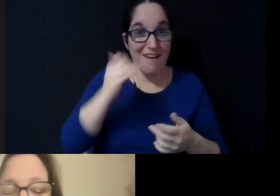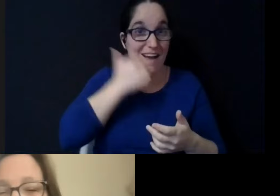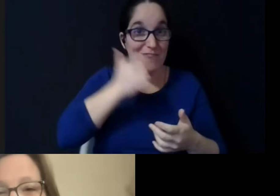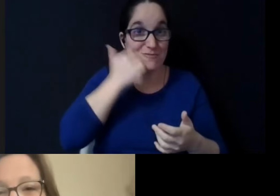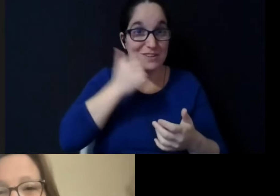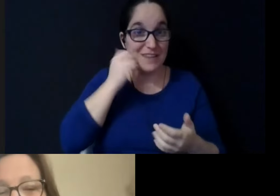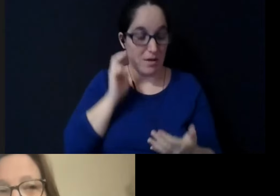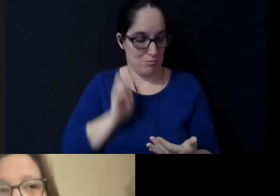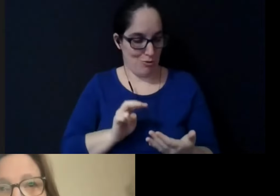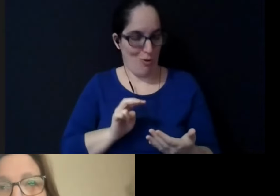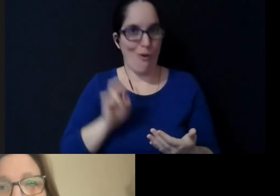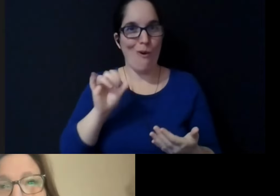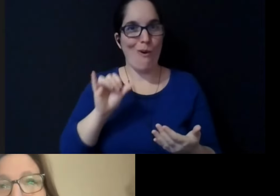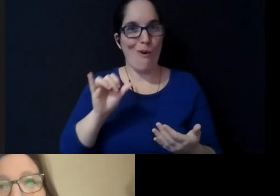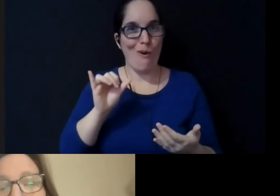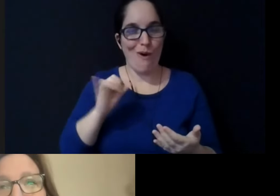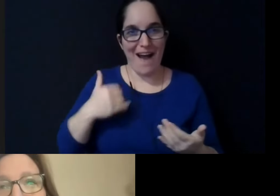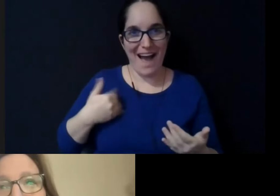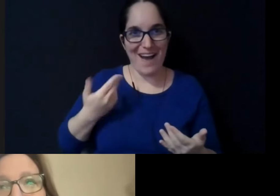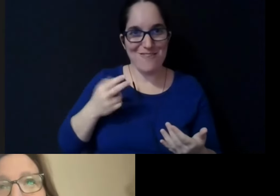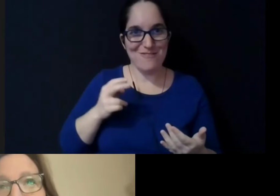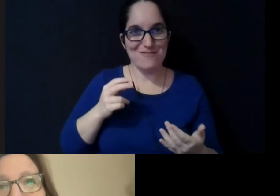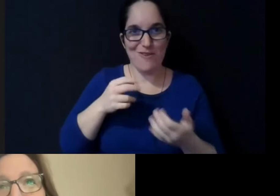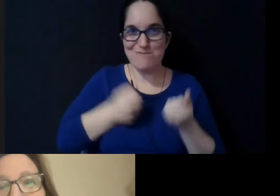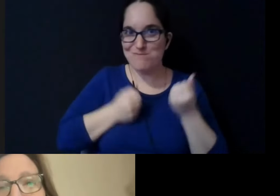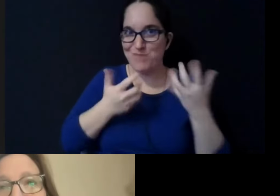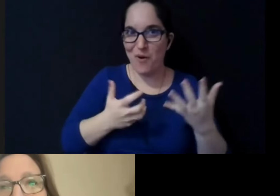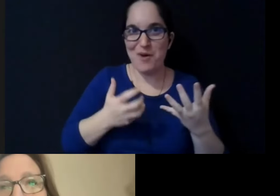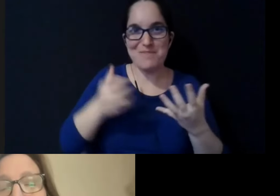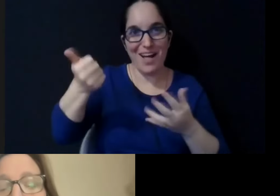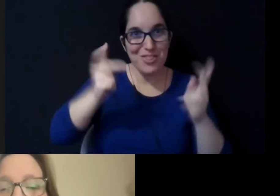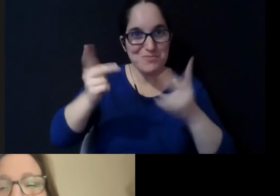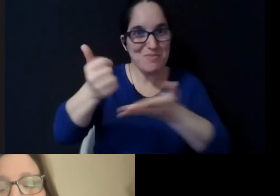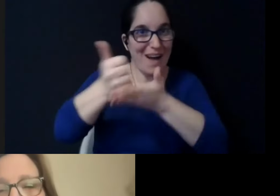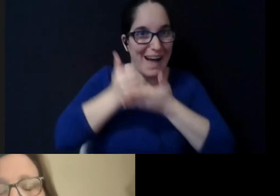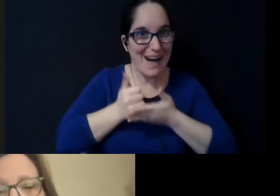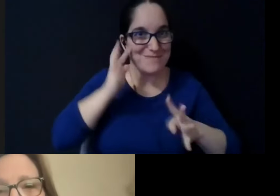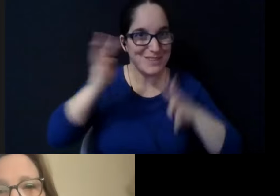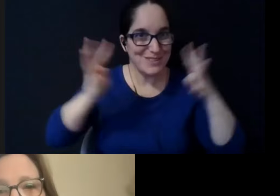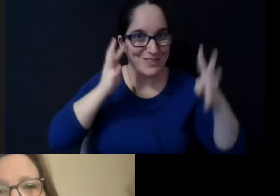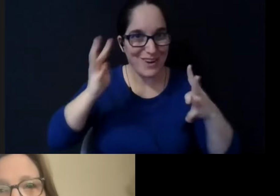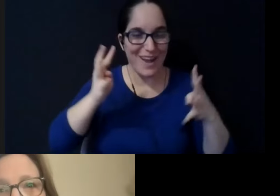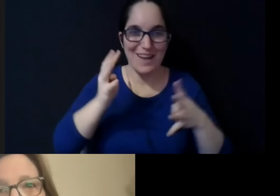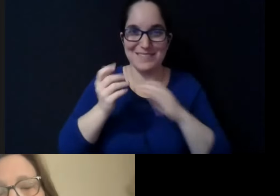of a poem to take away with you and you are writing it collaboratively with your classmates.